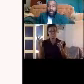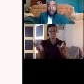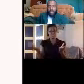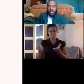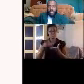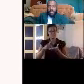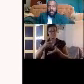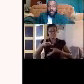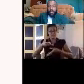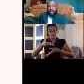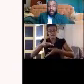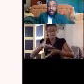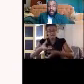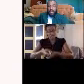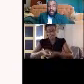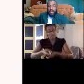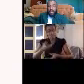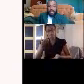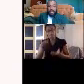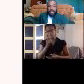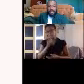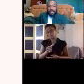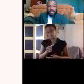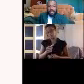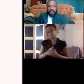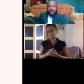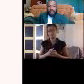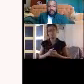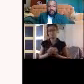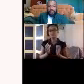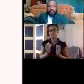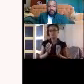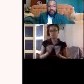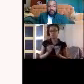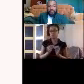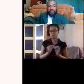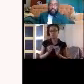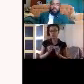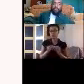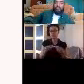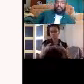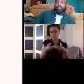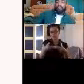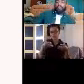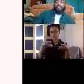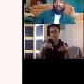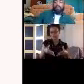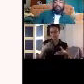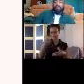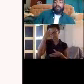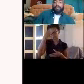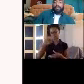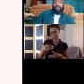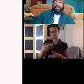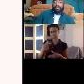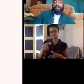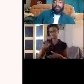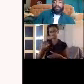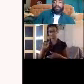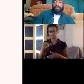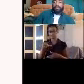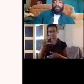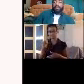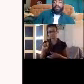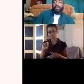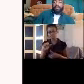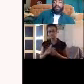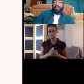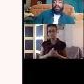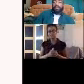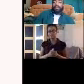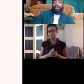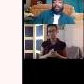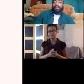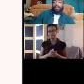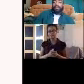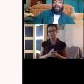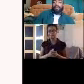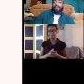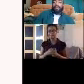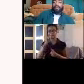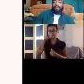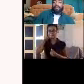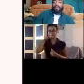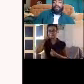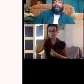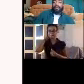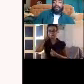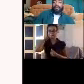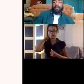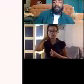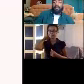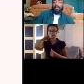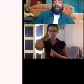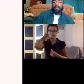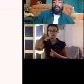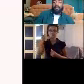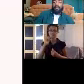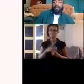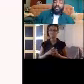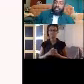to the next one there I think that's you Jaqs. Yeah, so, organization, as an active bystander